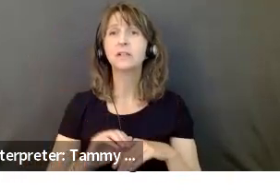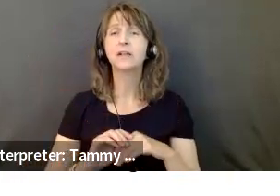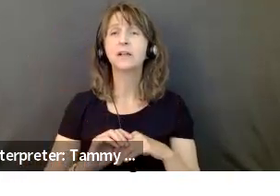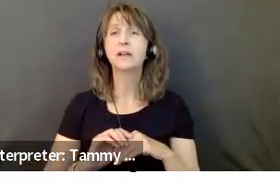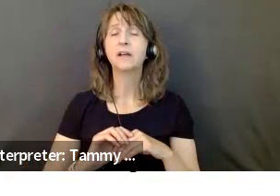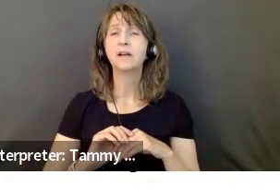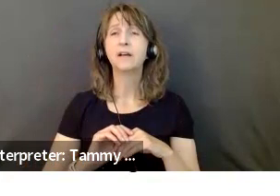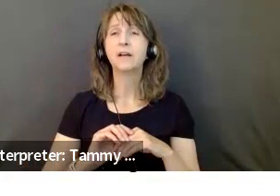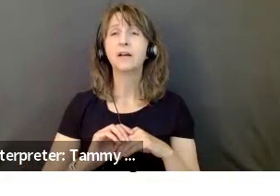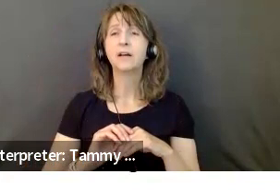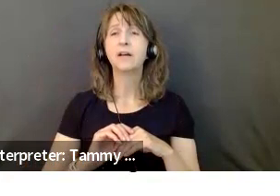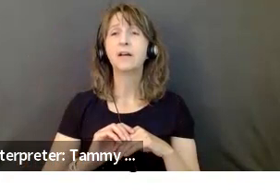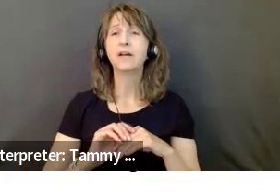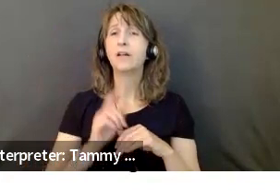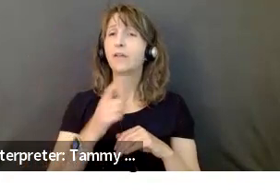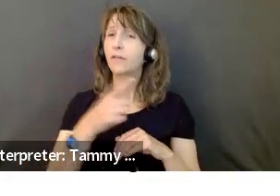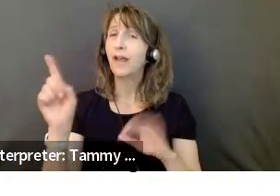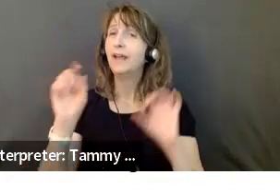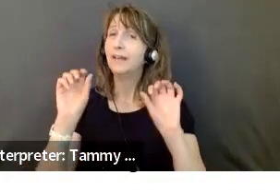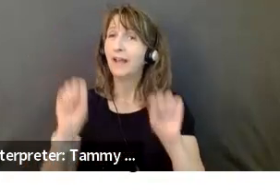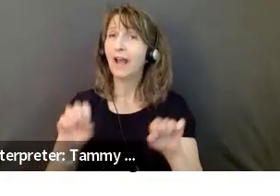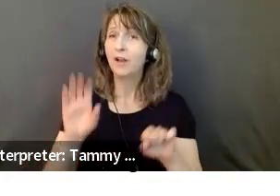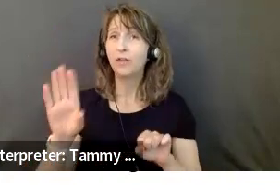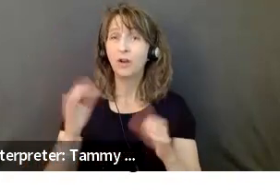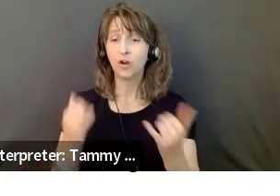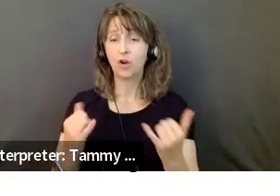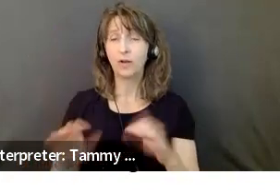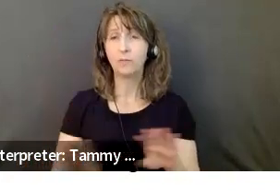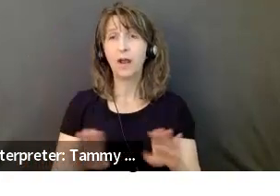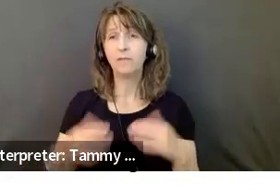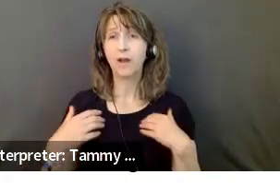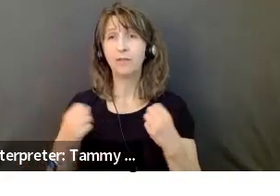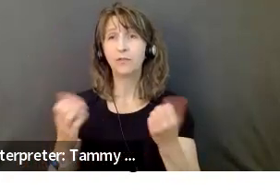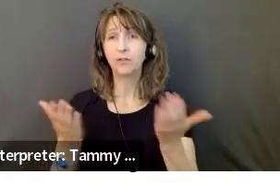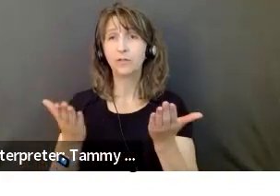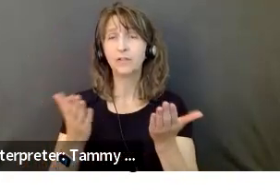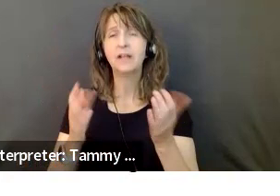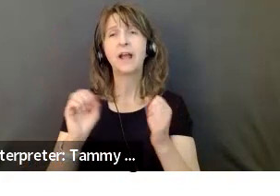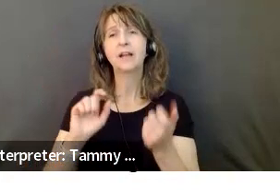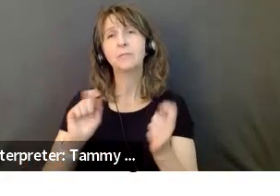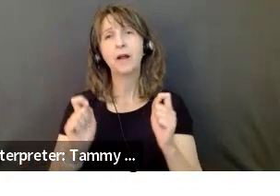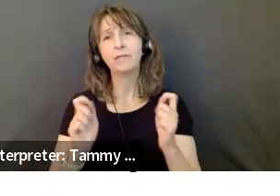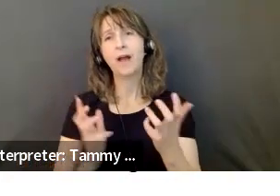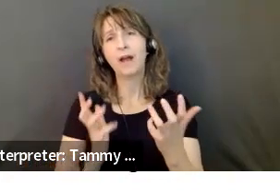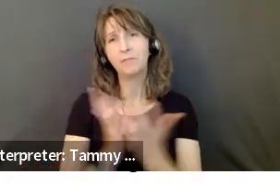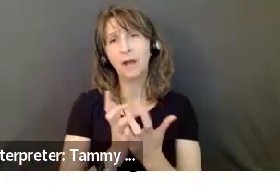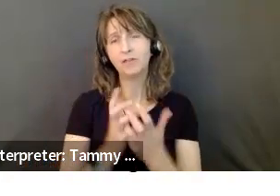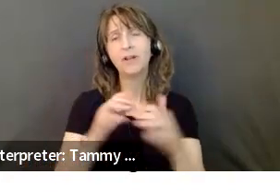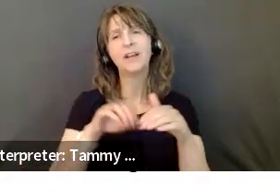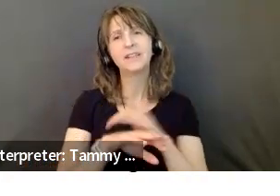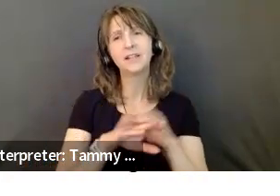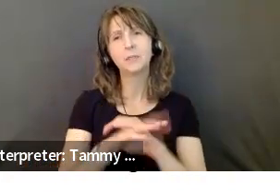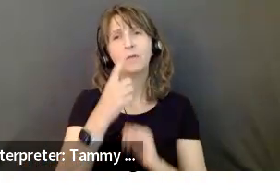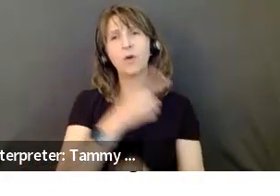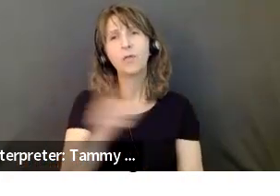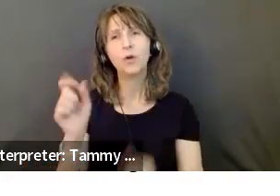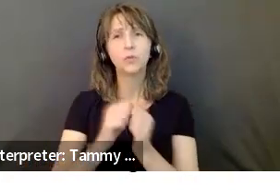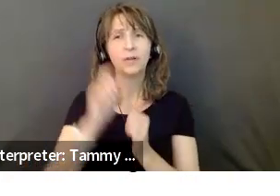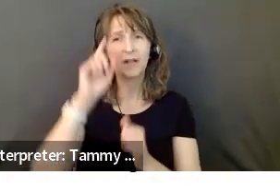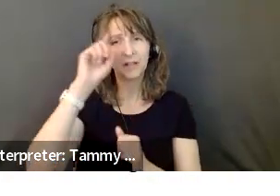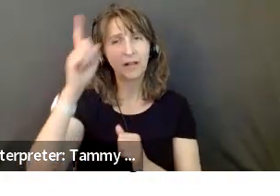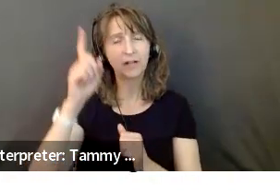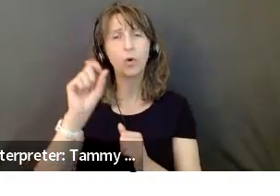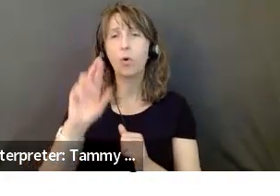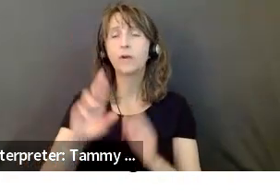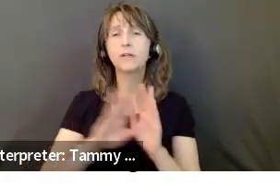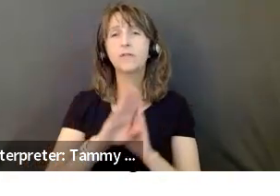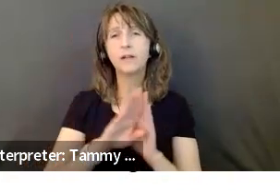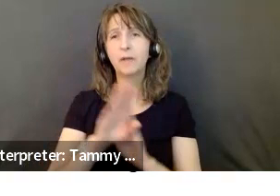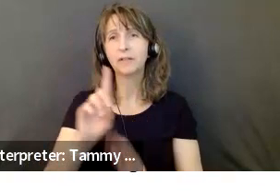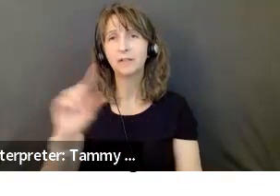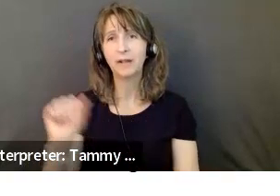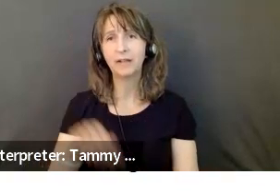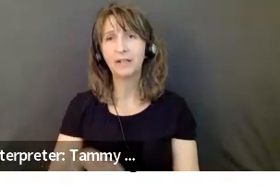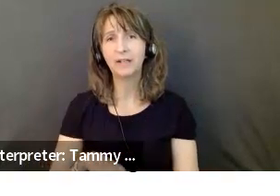They can make their current behavioral health services. Accessible to people that have intellectual and development disabilities. So while they're still a significant need.